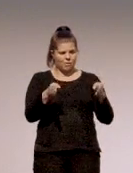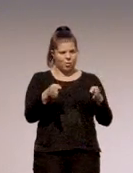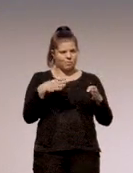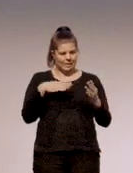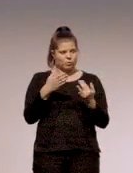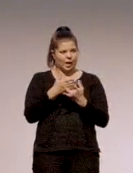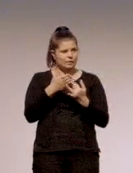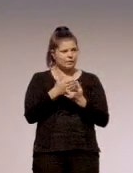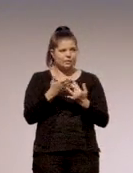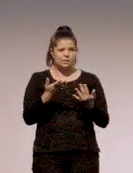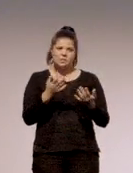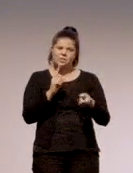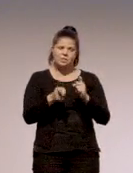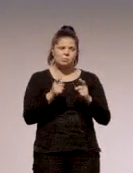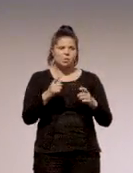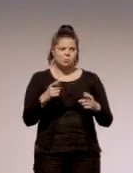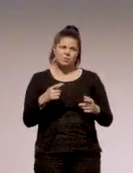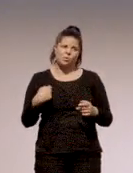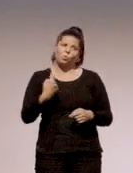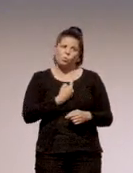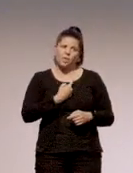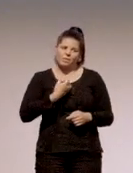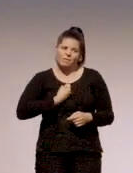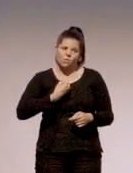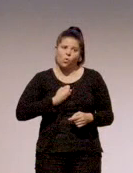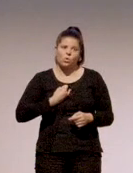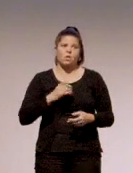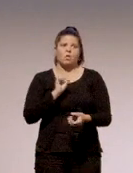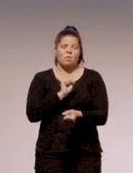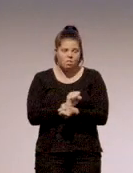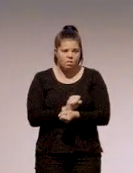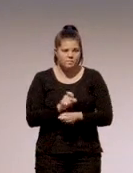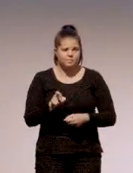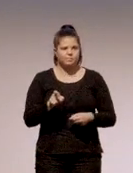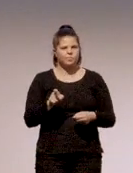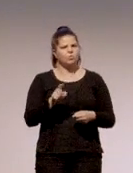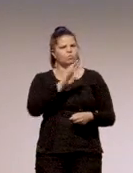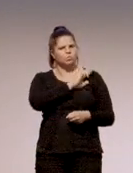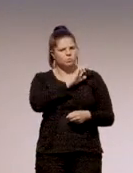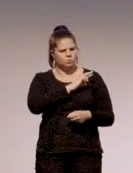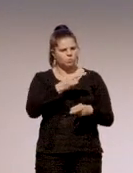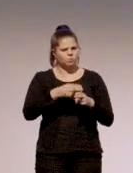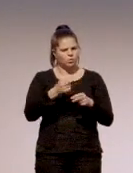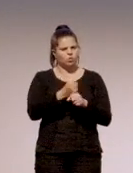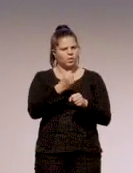And so it really puts that emphasis and responsibility back on the creators to really think around things. But yeah, one thing that we found from an individual level that really